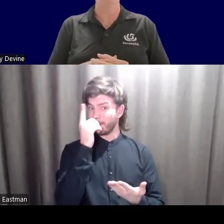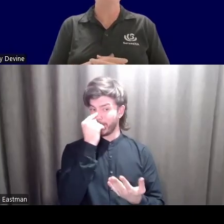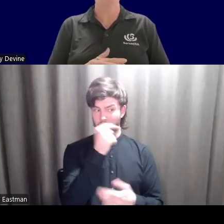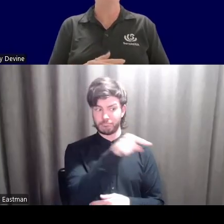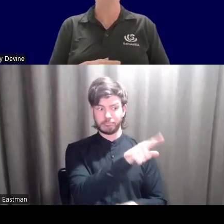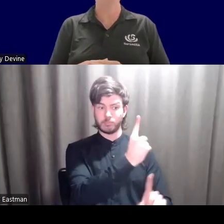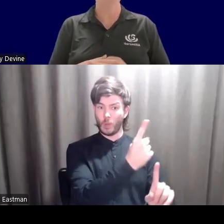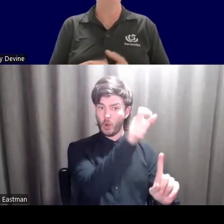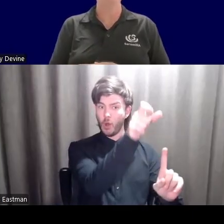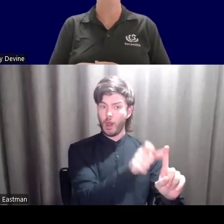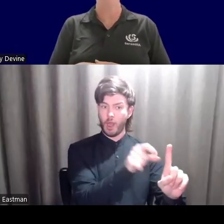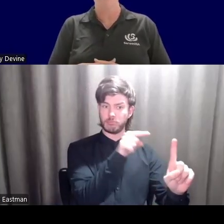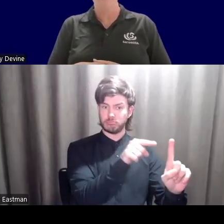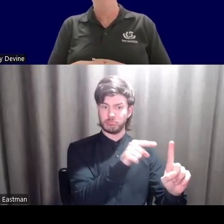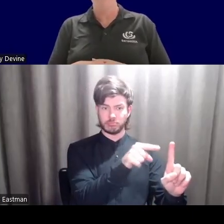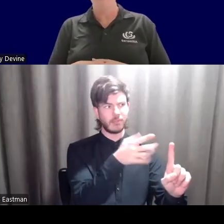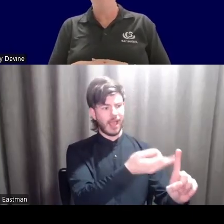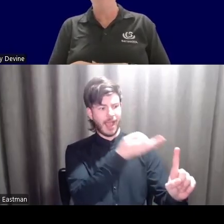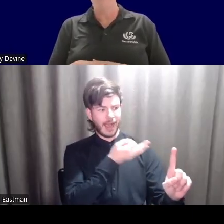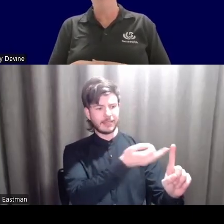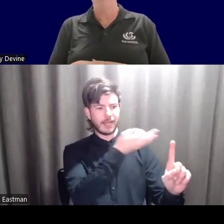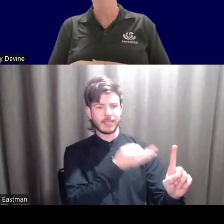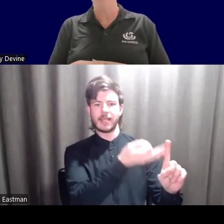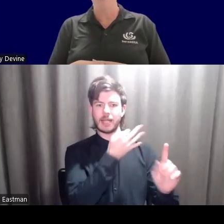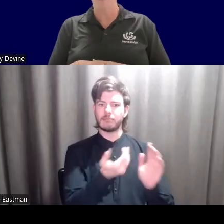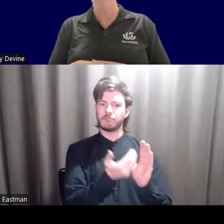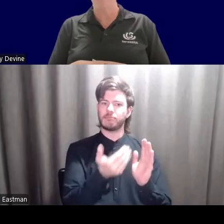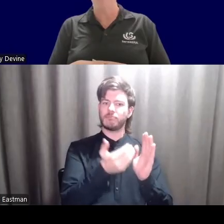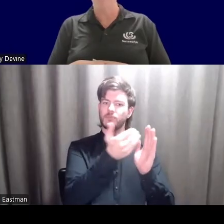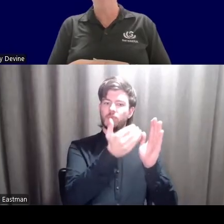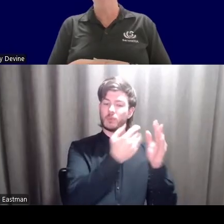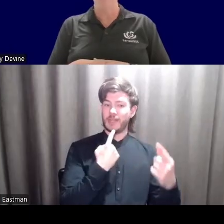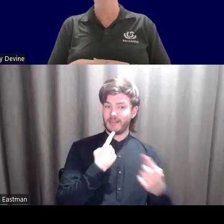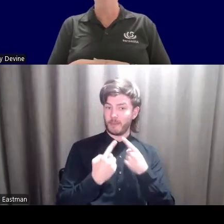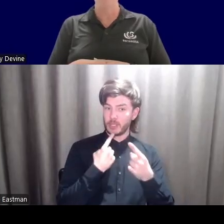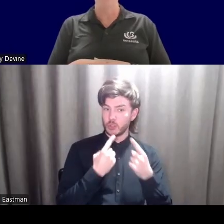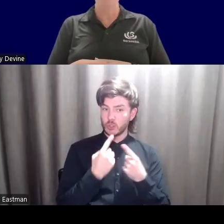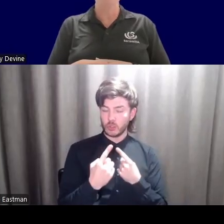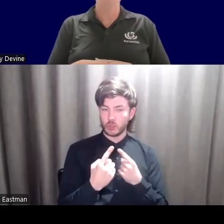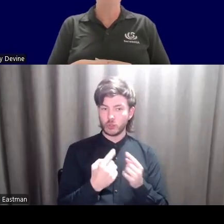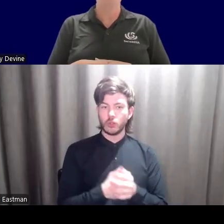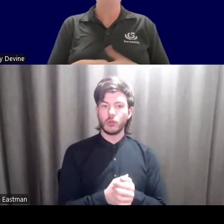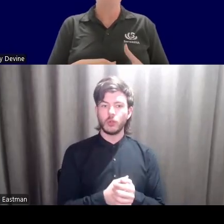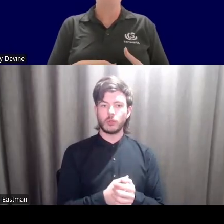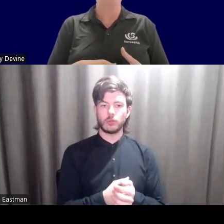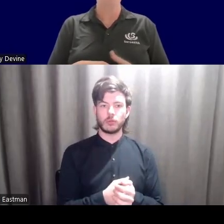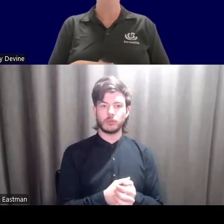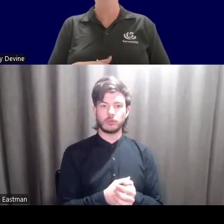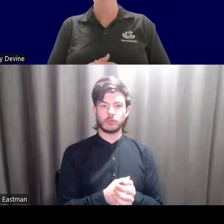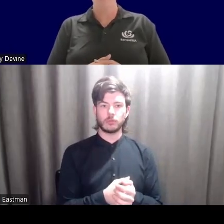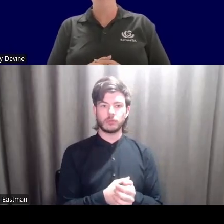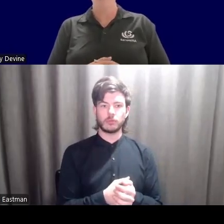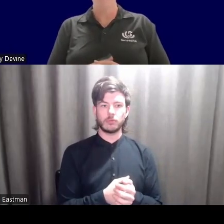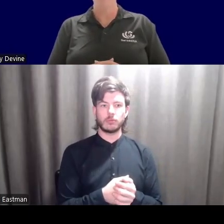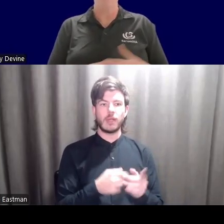they're asking for additional information that can be perceived as looking to hit somebody,